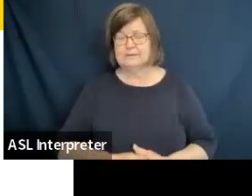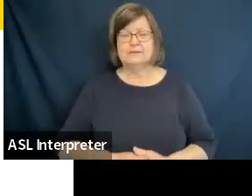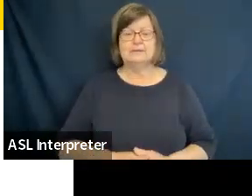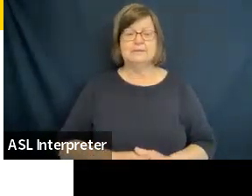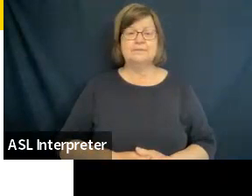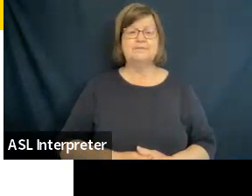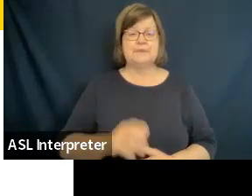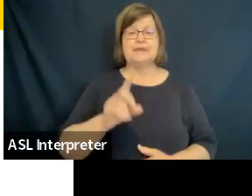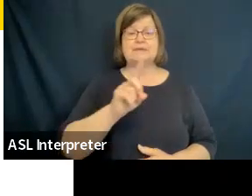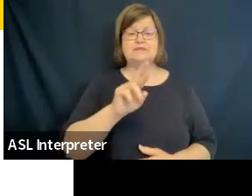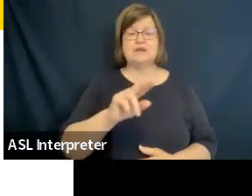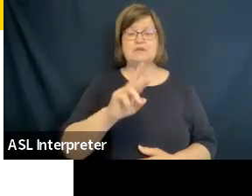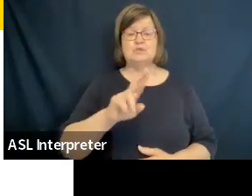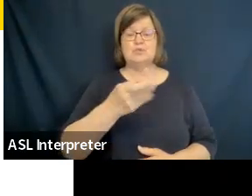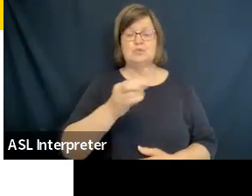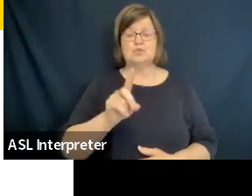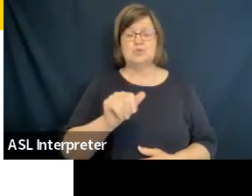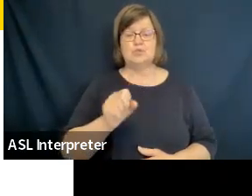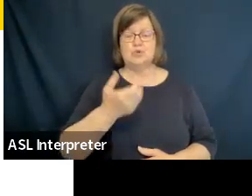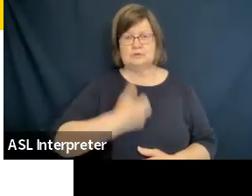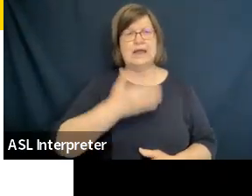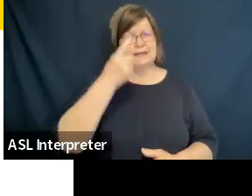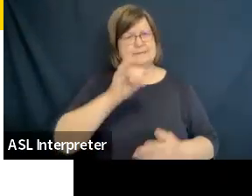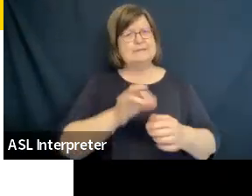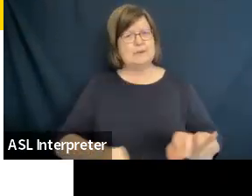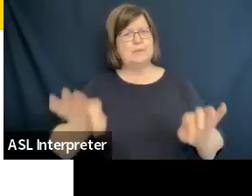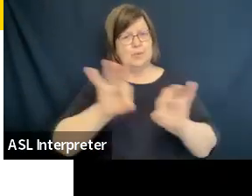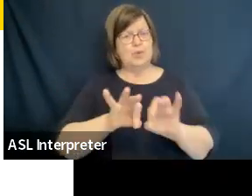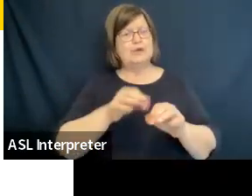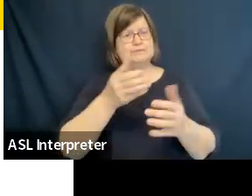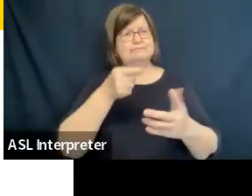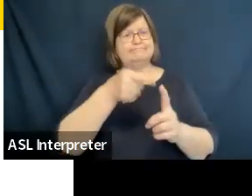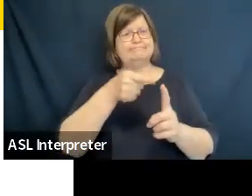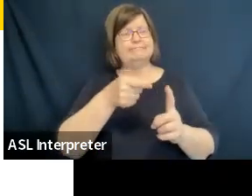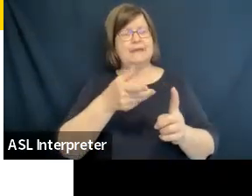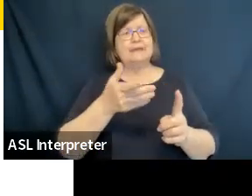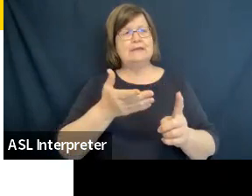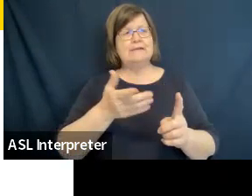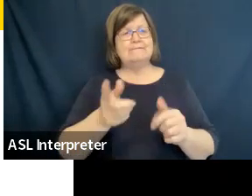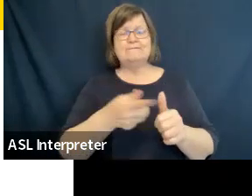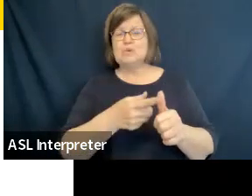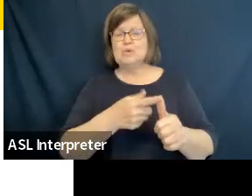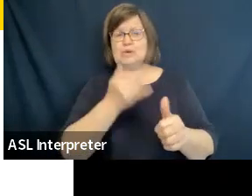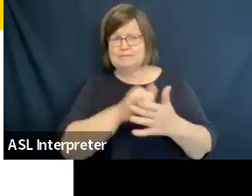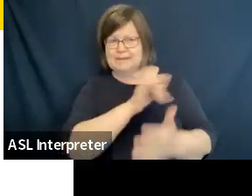Yeah, I think that's a really important point. First of all, if the patient is by themselves,